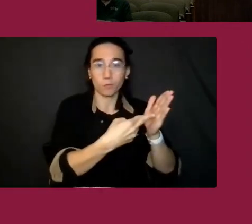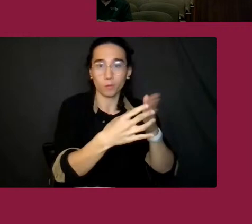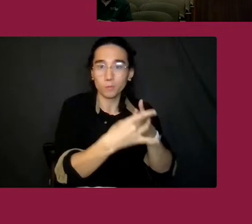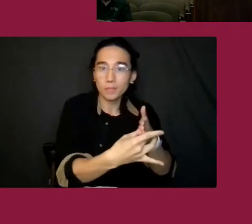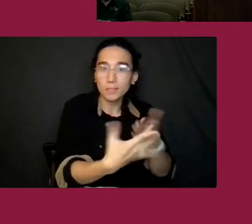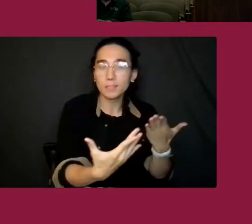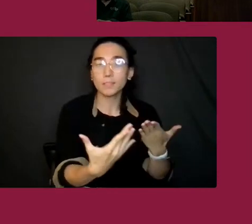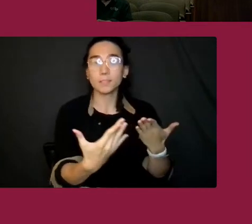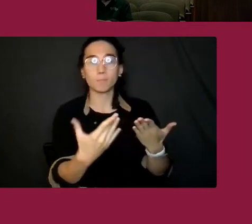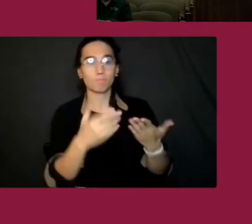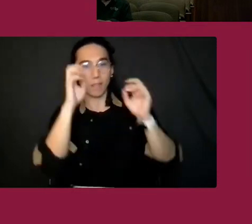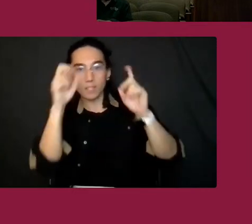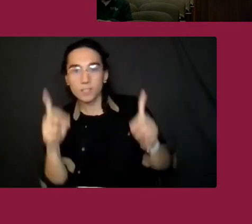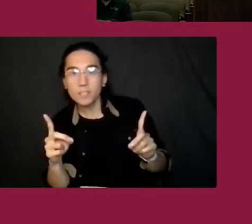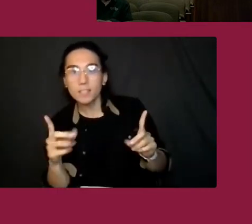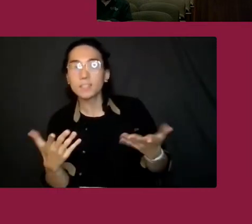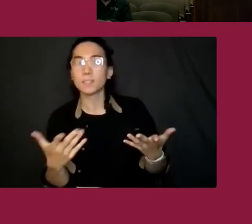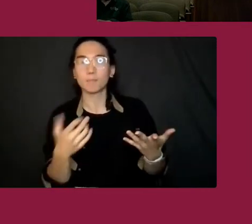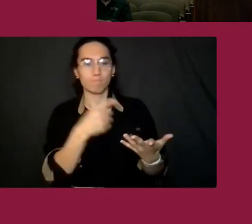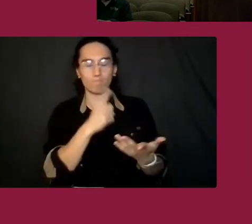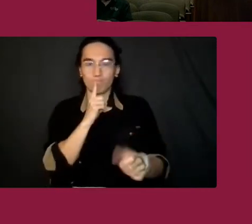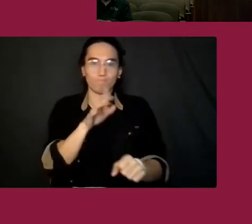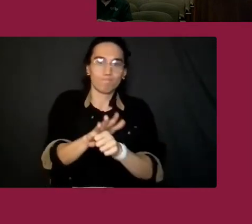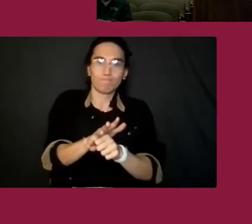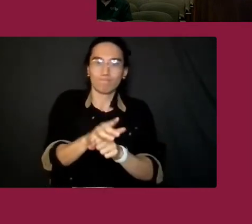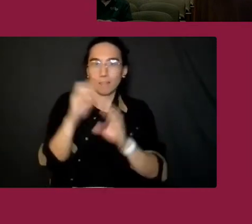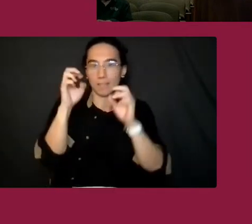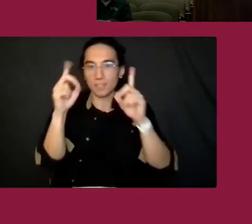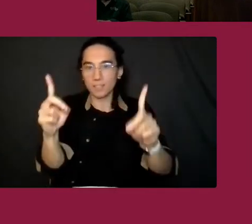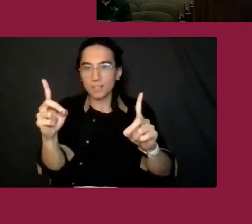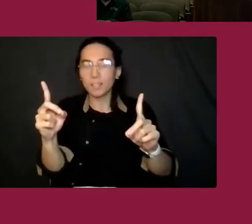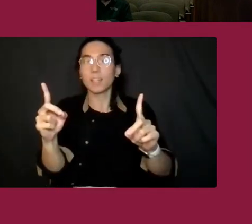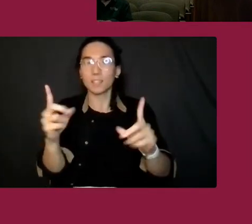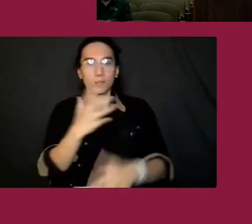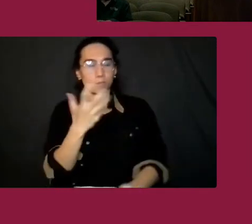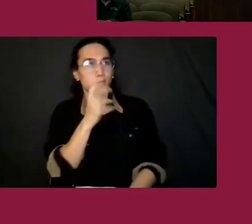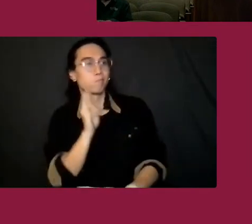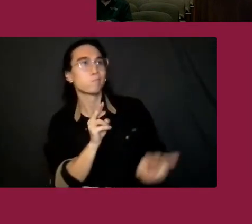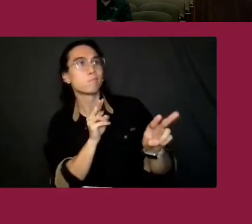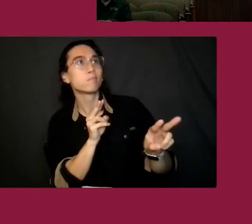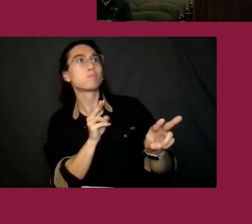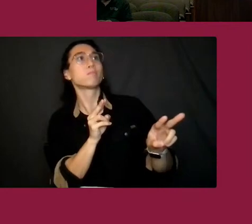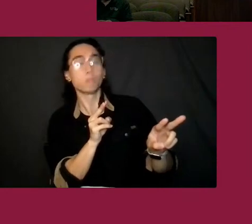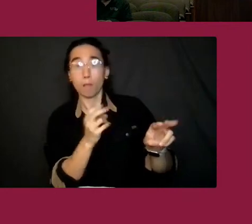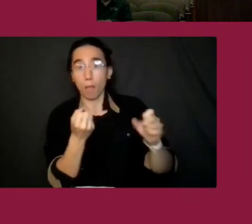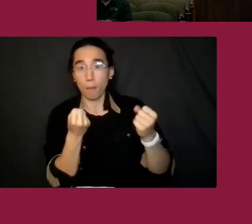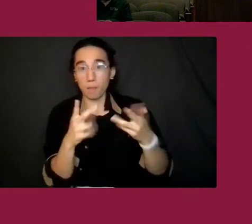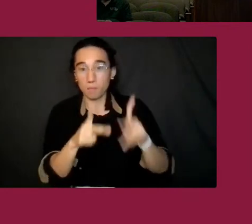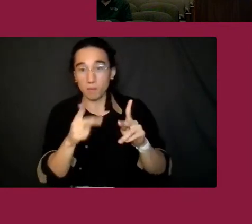makes them stand out and motivated many to nominate them for this prestigious award.